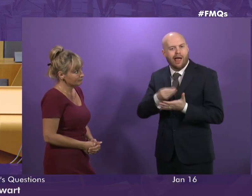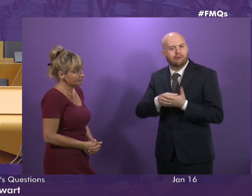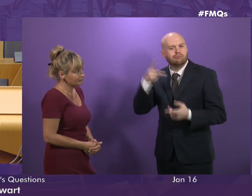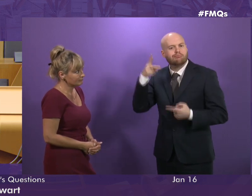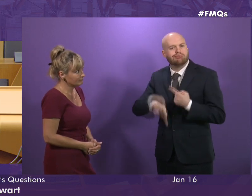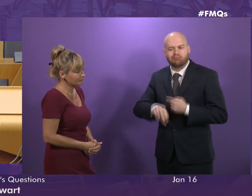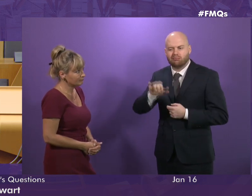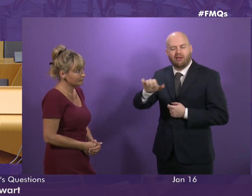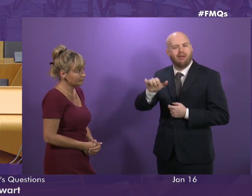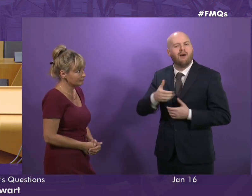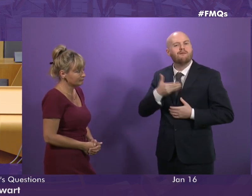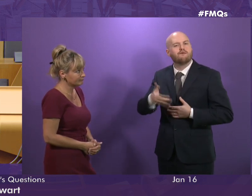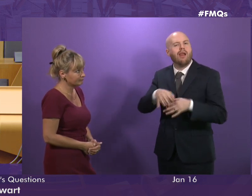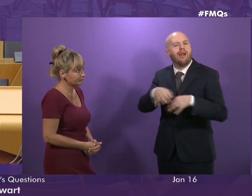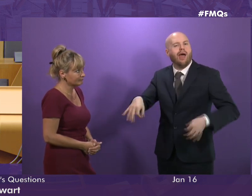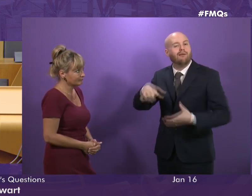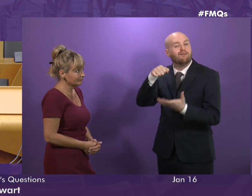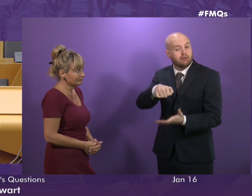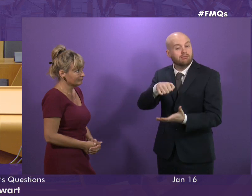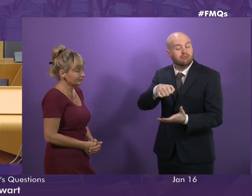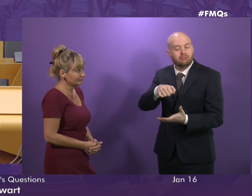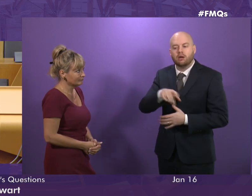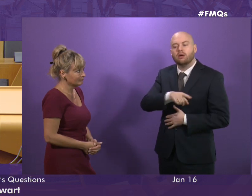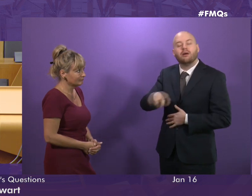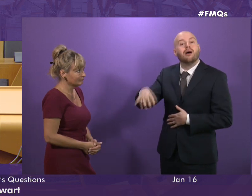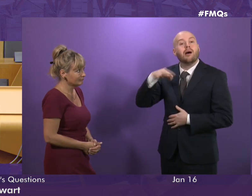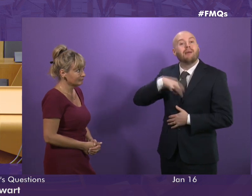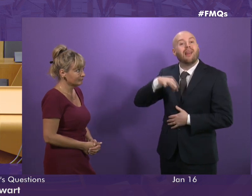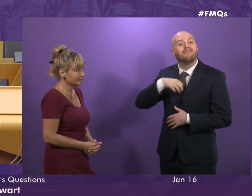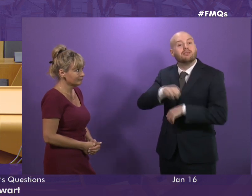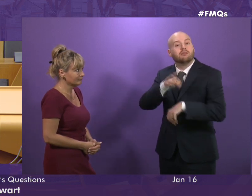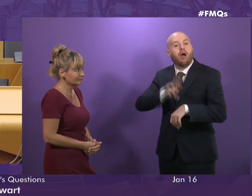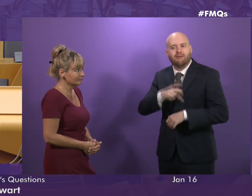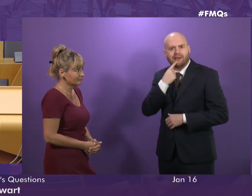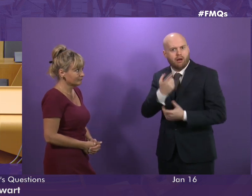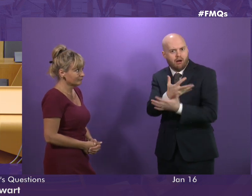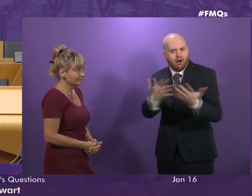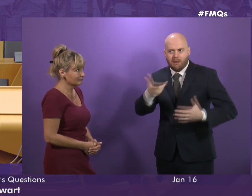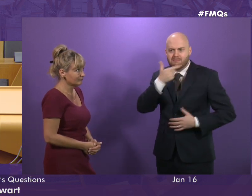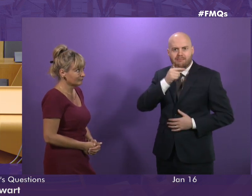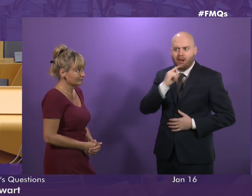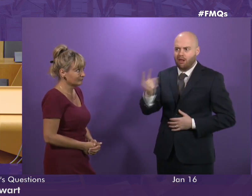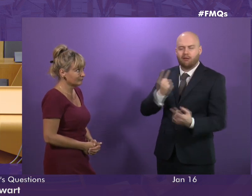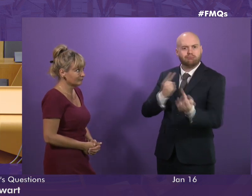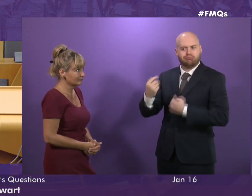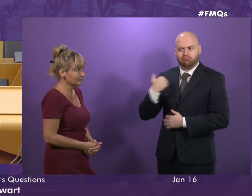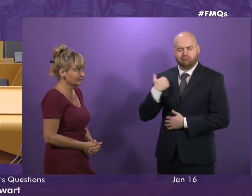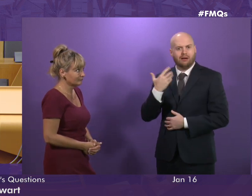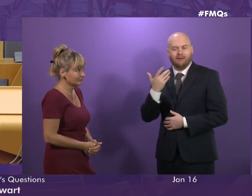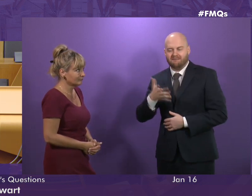Front-line benefit staff say that there has been a rise in the number of people who are feeling suicidal and the number of people with acute mental health and drug issues.